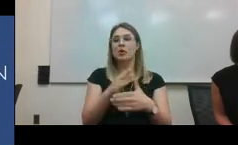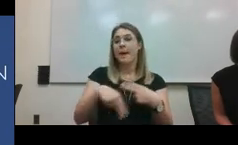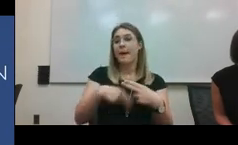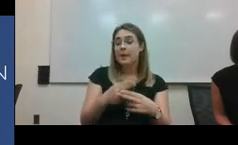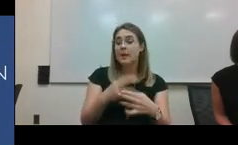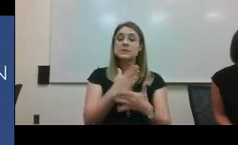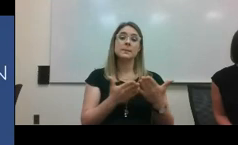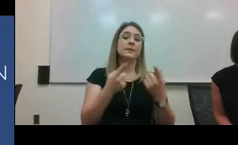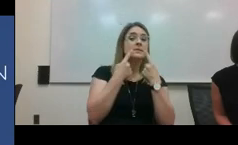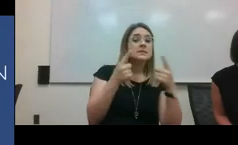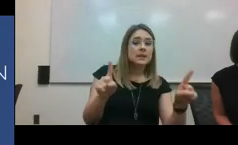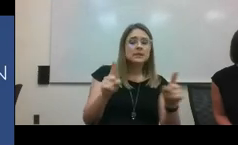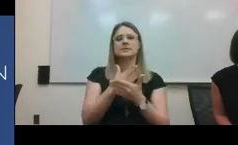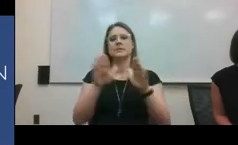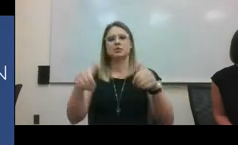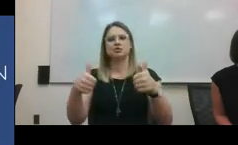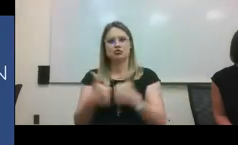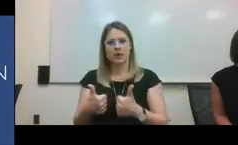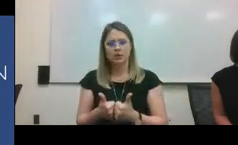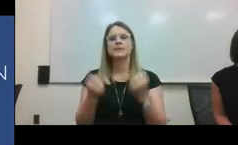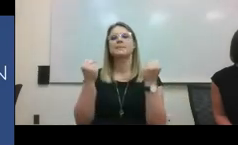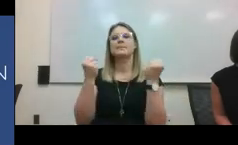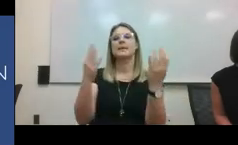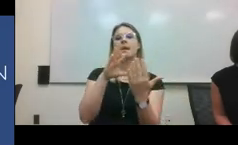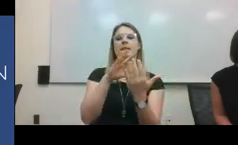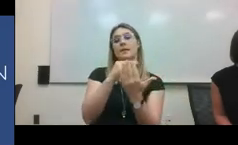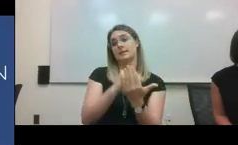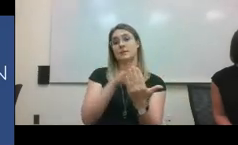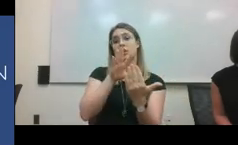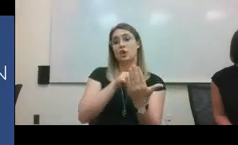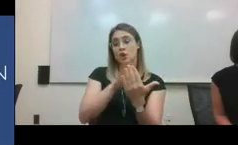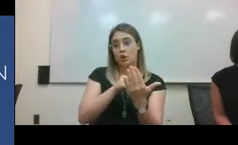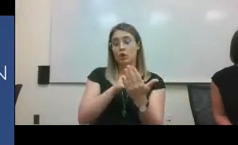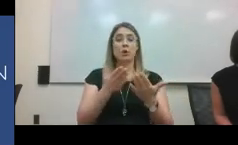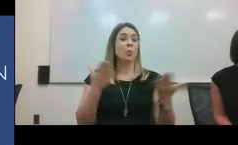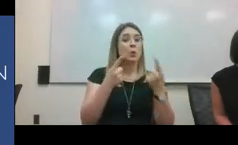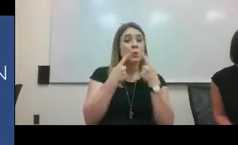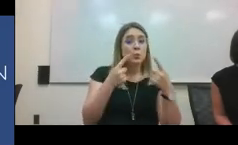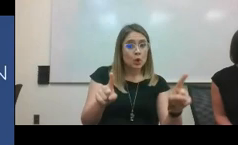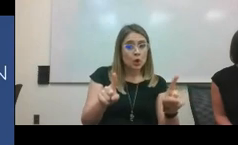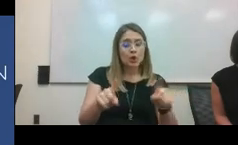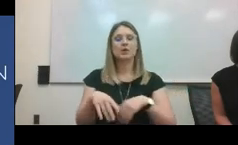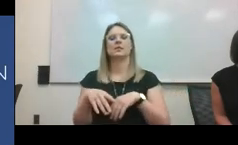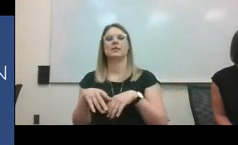some of the challenges we have and lots of the lessons learned that we had around what actually did work, and then areas that I think all of us